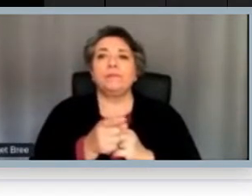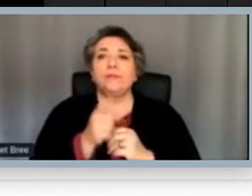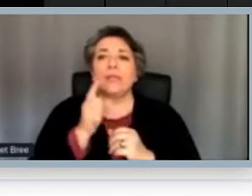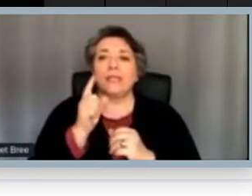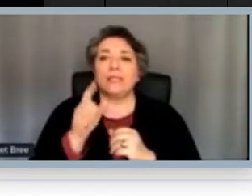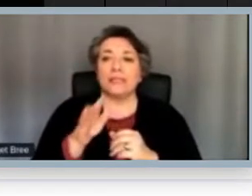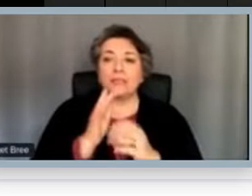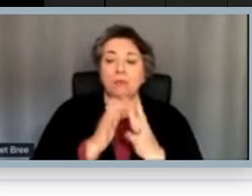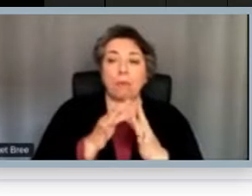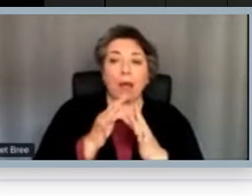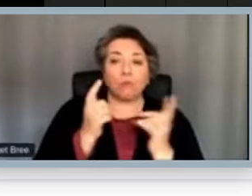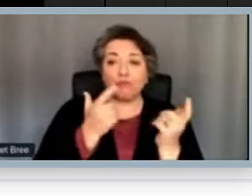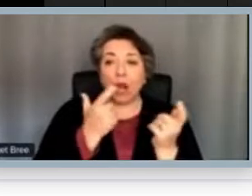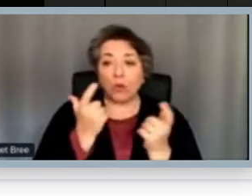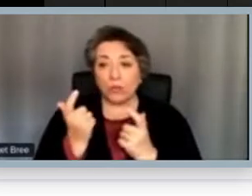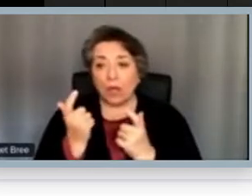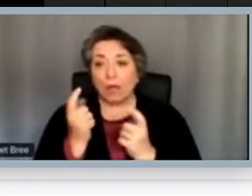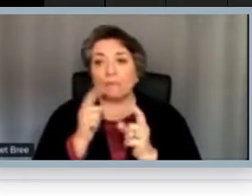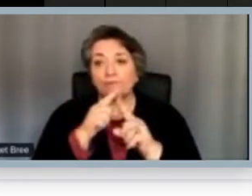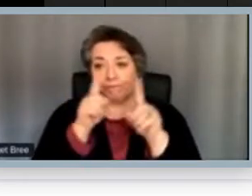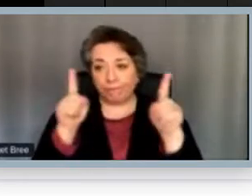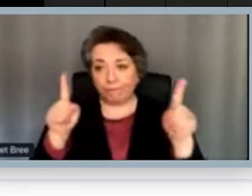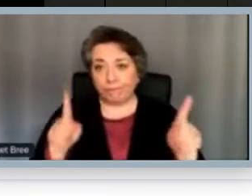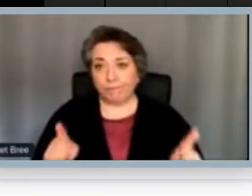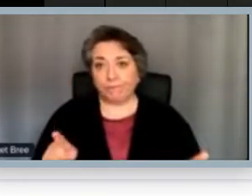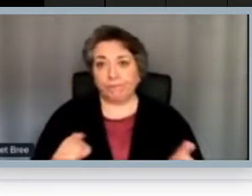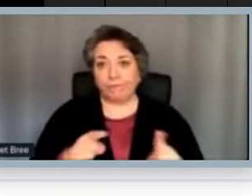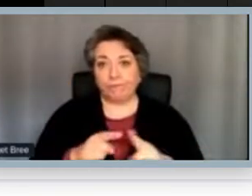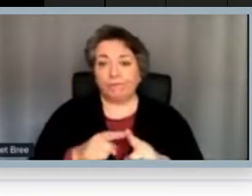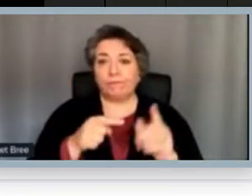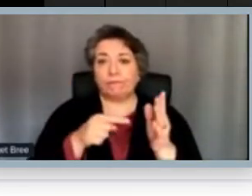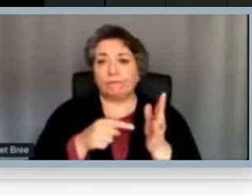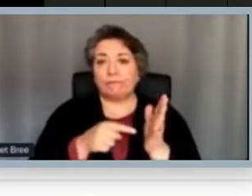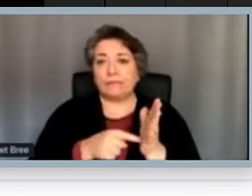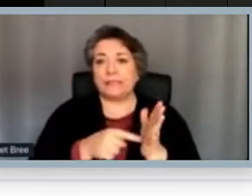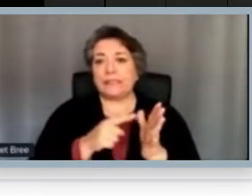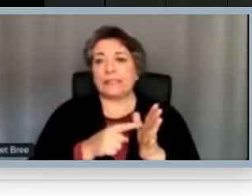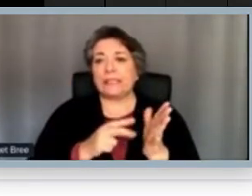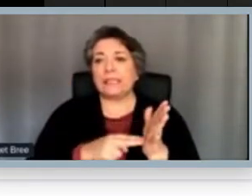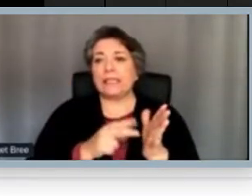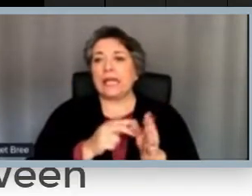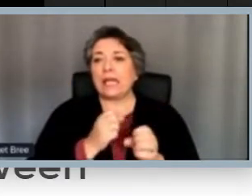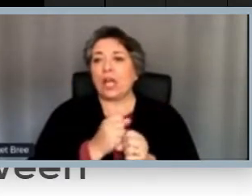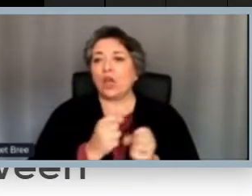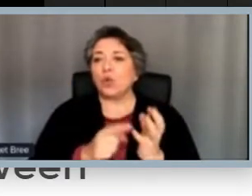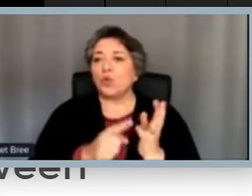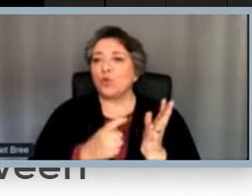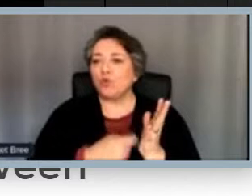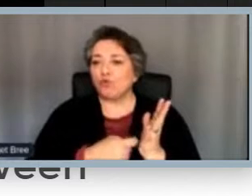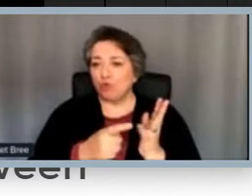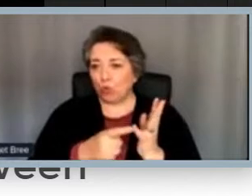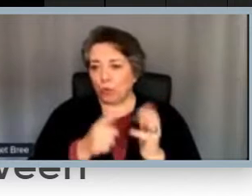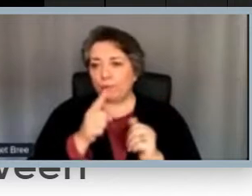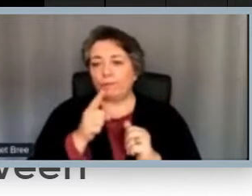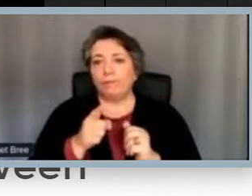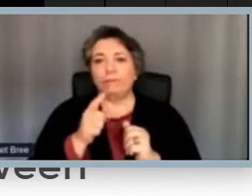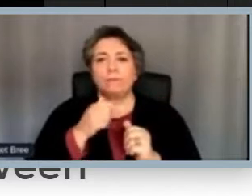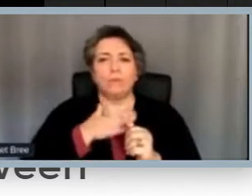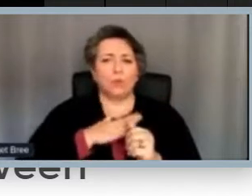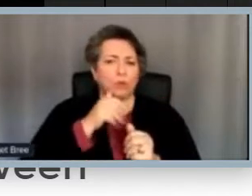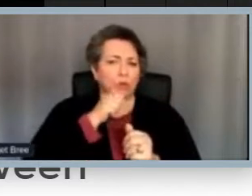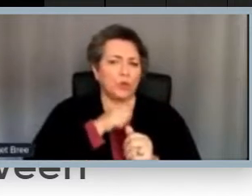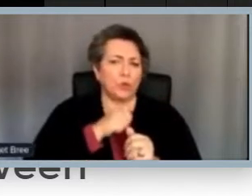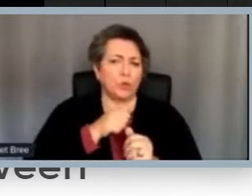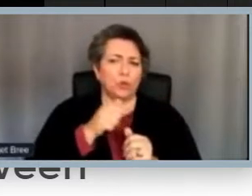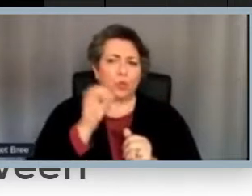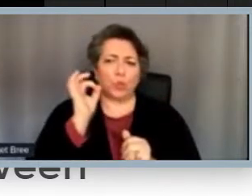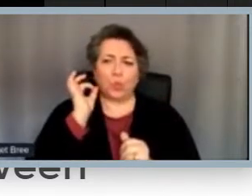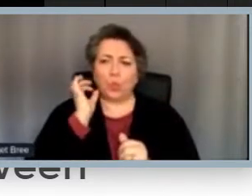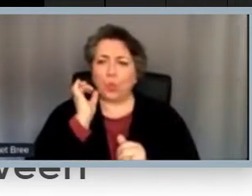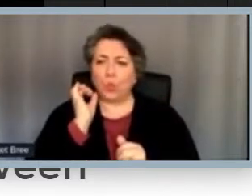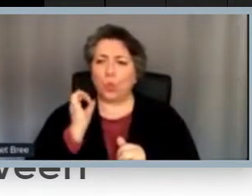I'm at the Tanaguru contrast finder page, and I want to use a white text with an orange